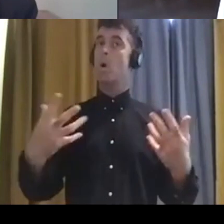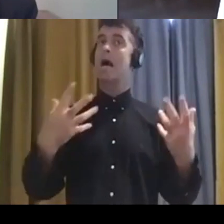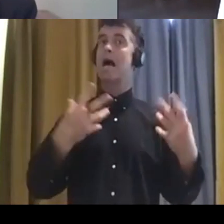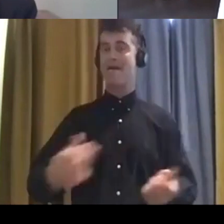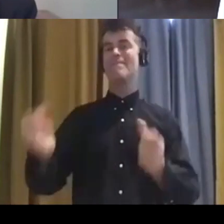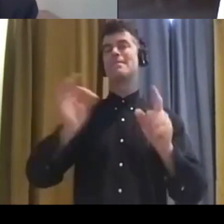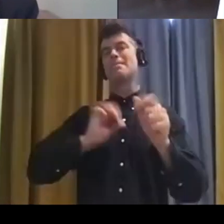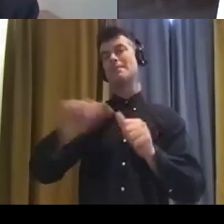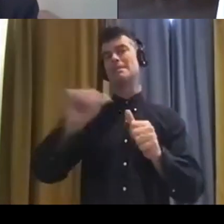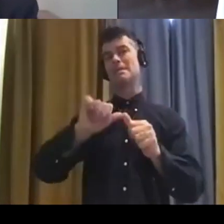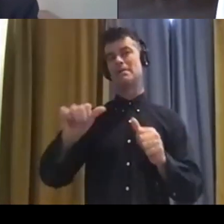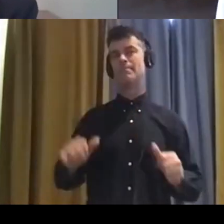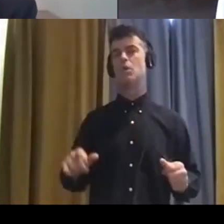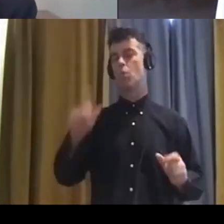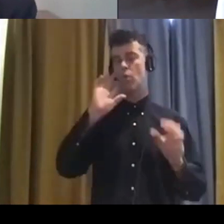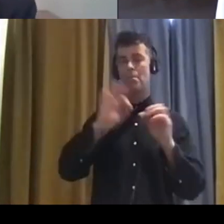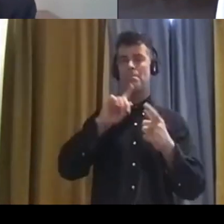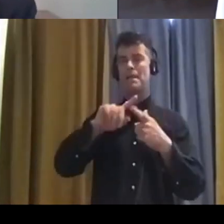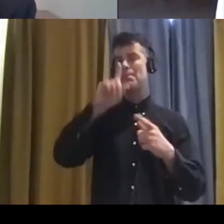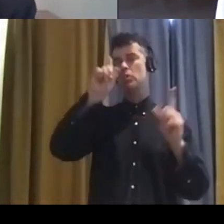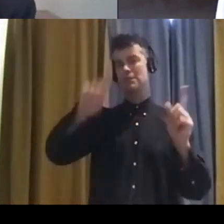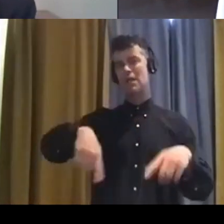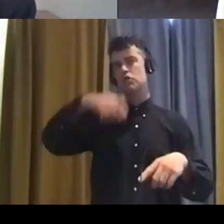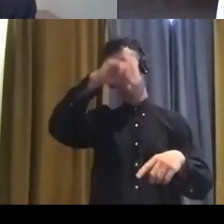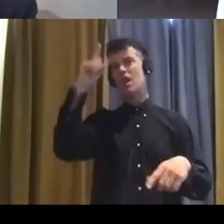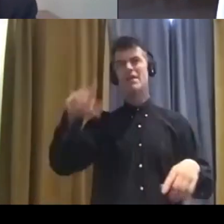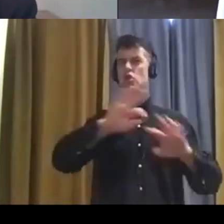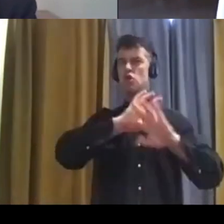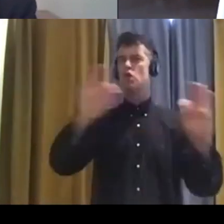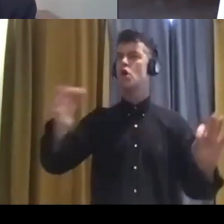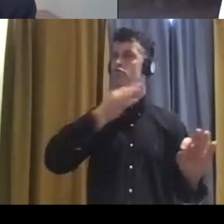we'll be and people will start to realise this isn't a risk this is a real market.